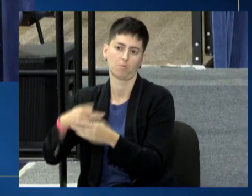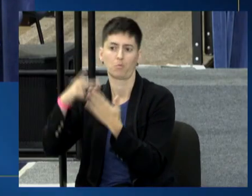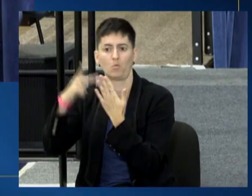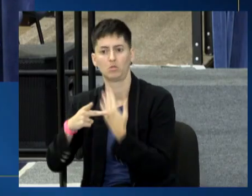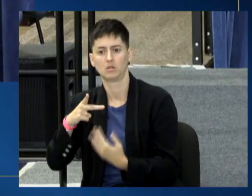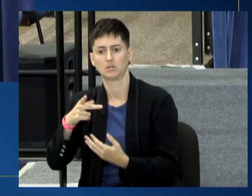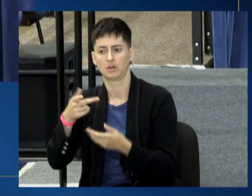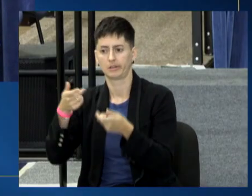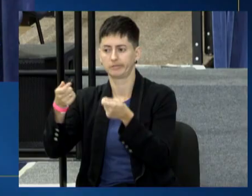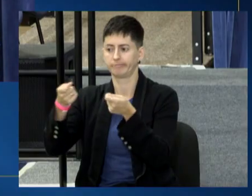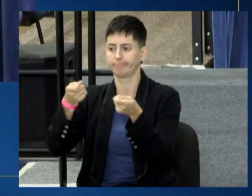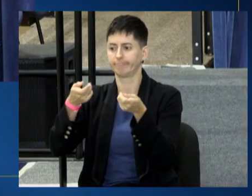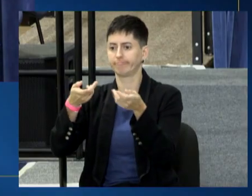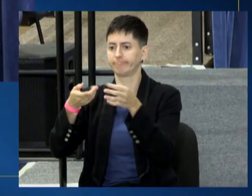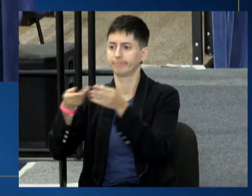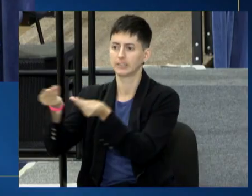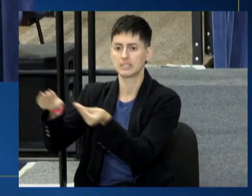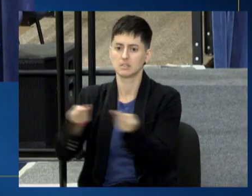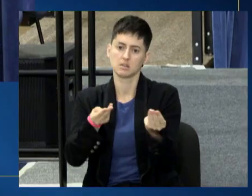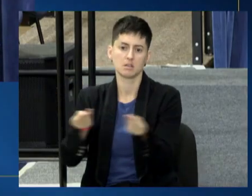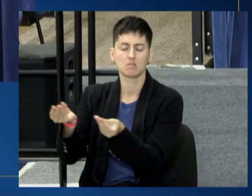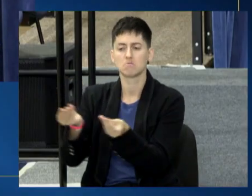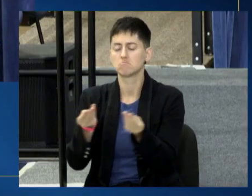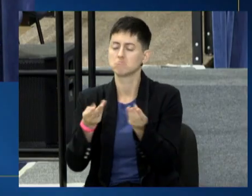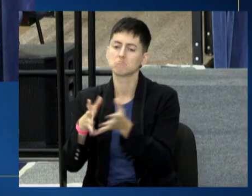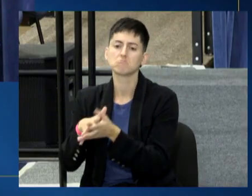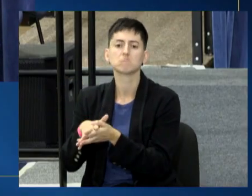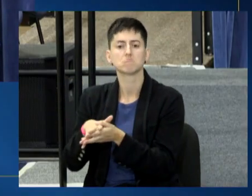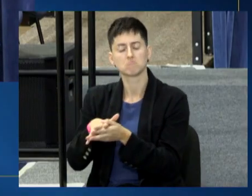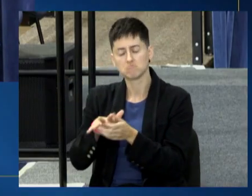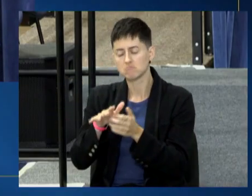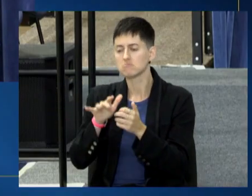to gain access to an investigational drug for a patient who may not be eligible for a